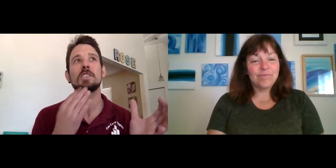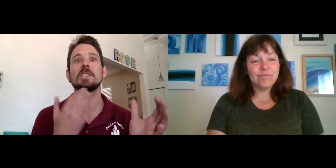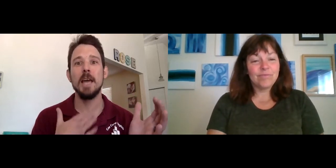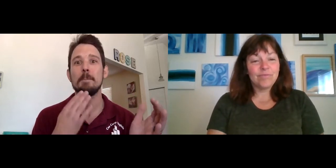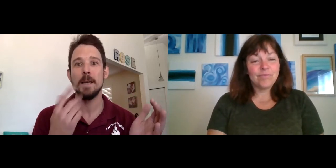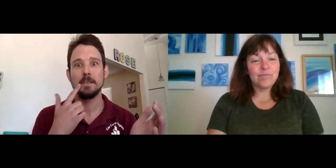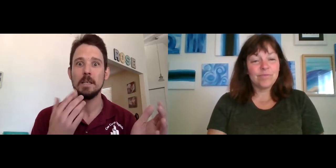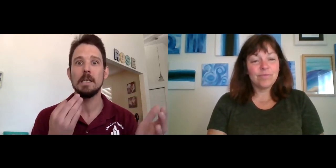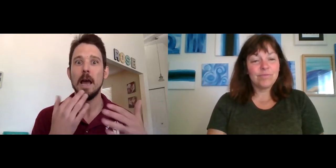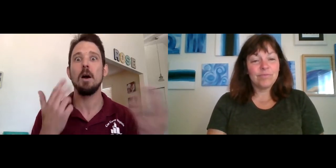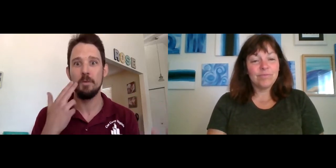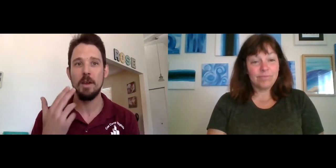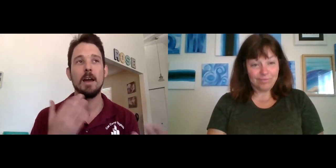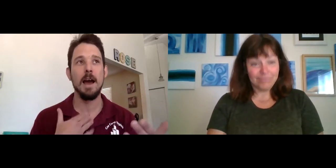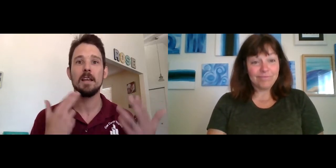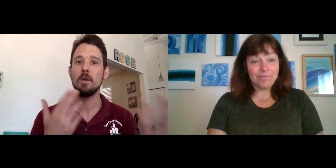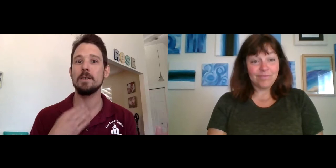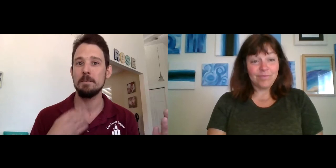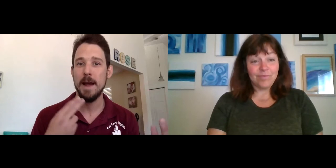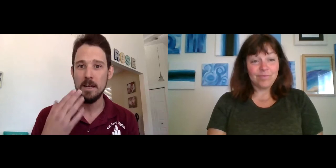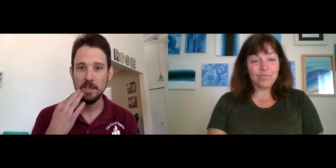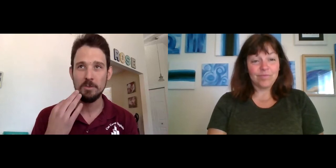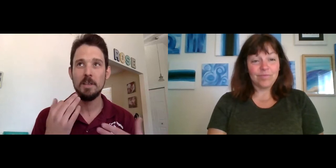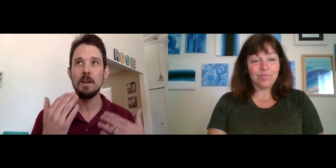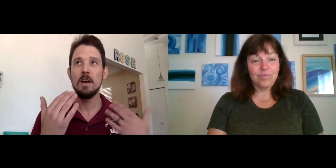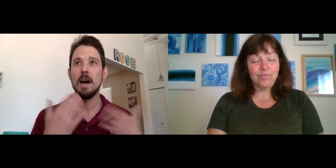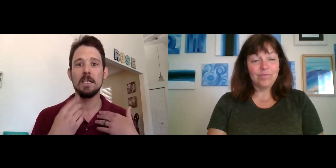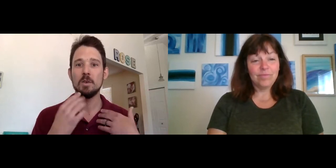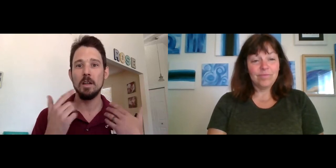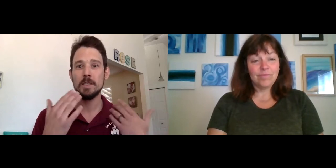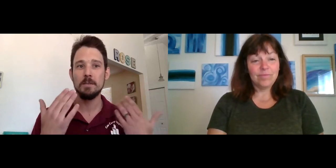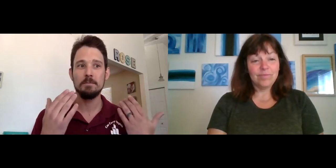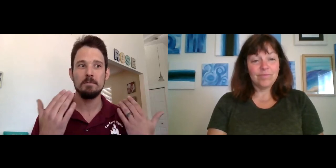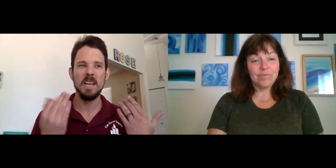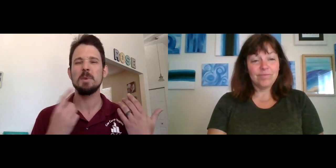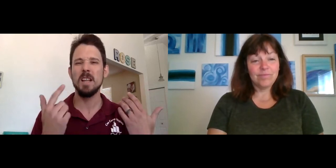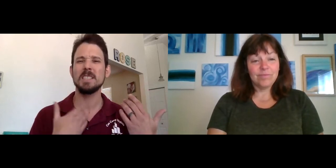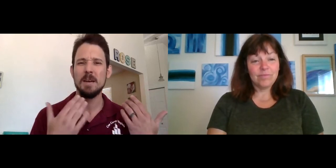So to stay mentally healthy, Igo out into the backcountry I do a lot of... I spend time